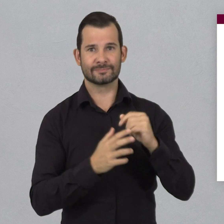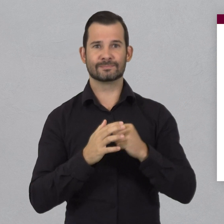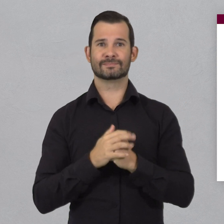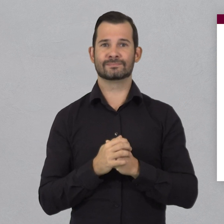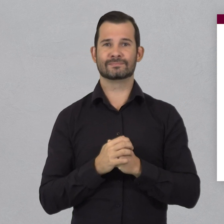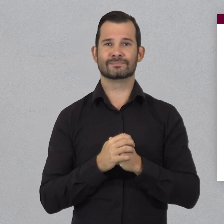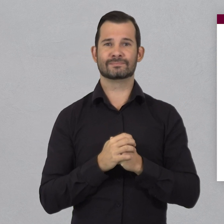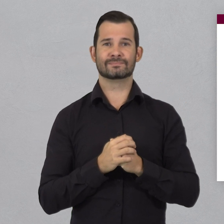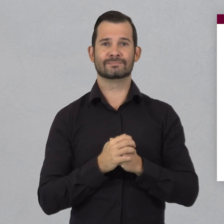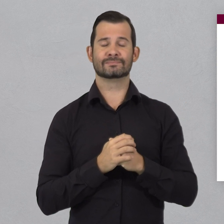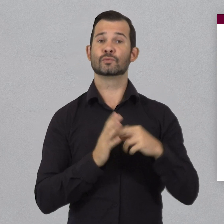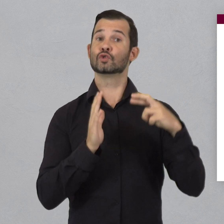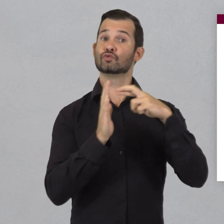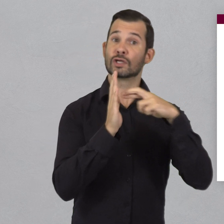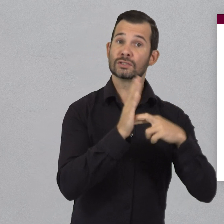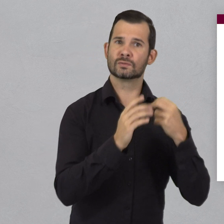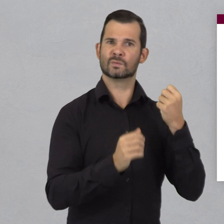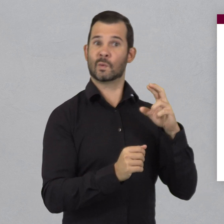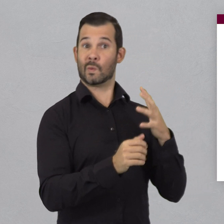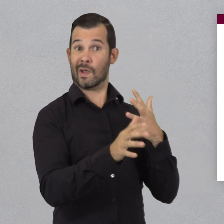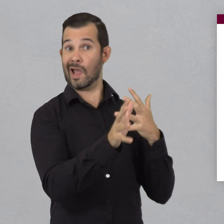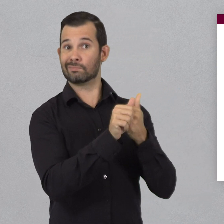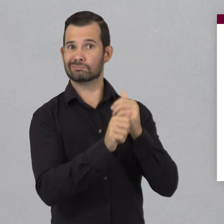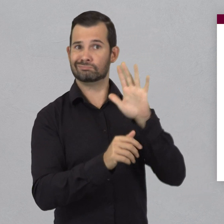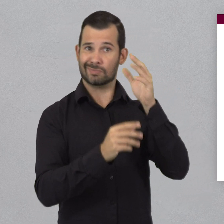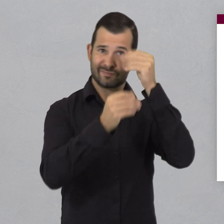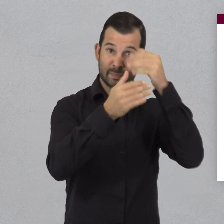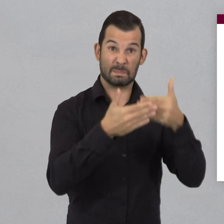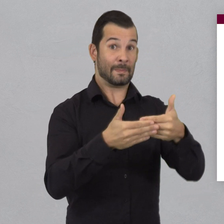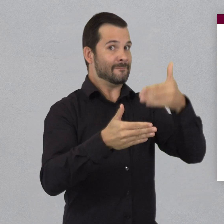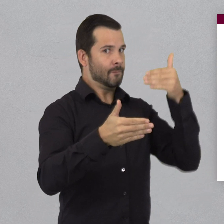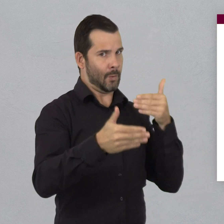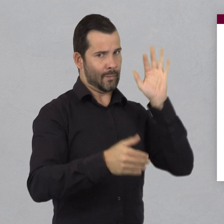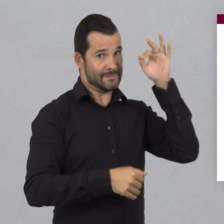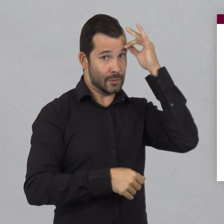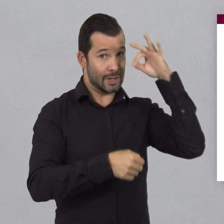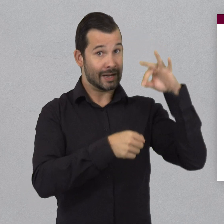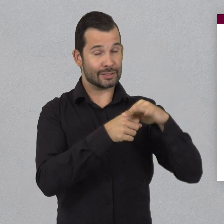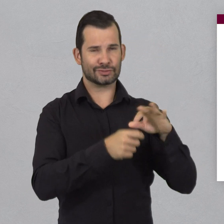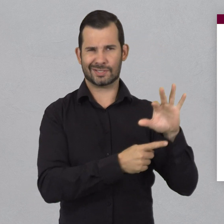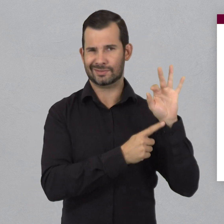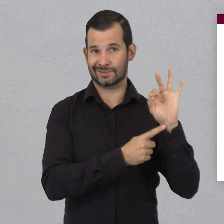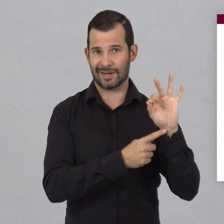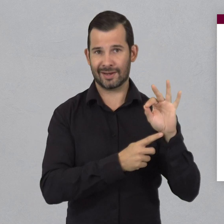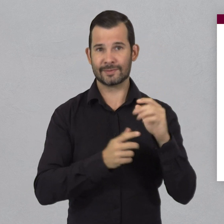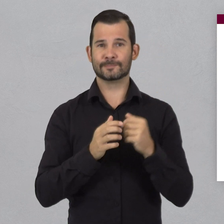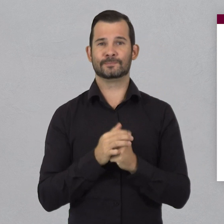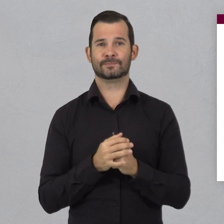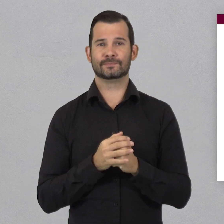Register or update your information BEFORE a federal election 9